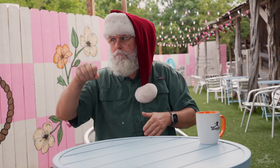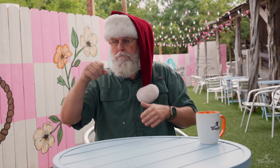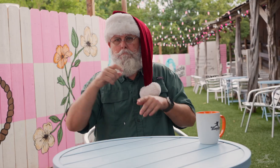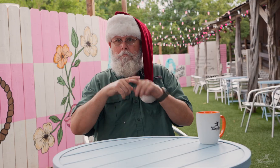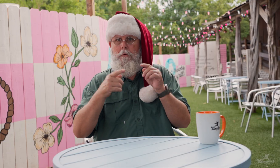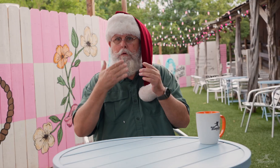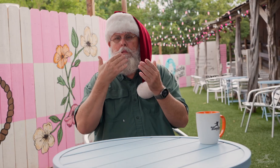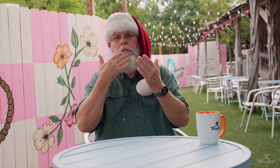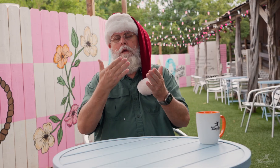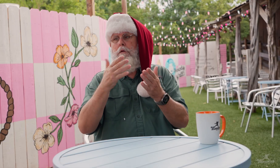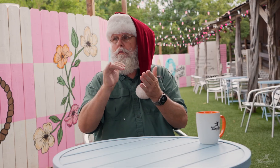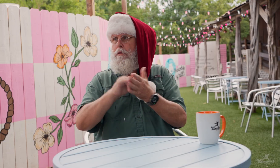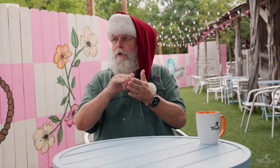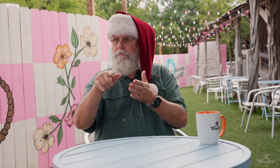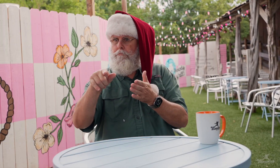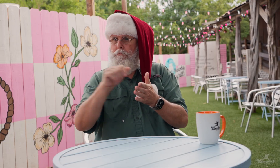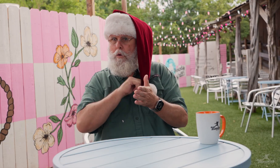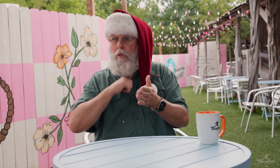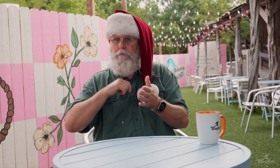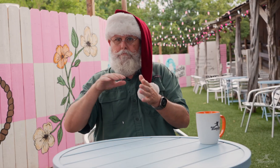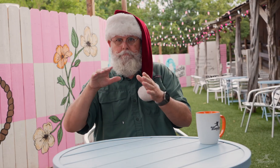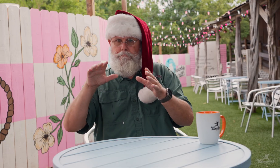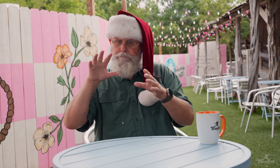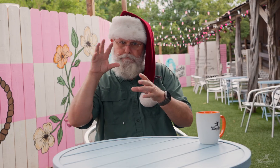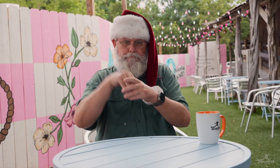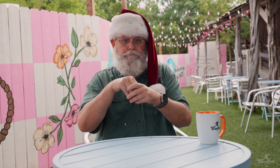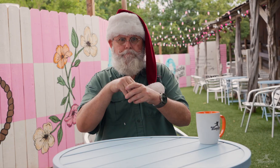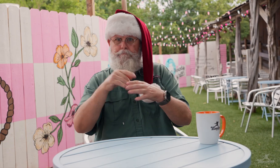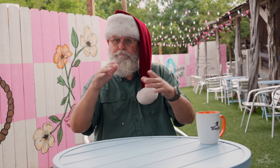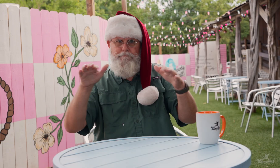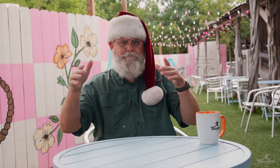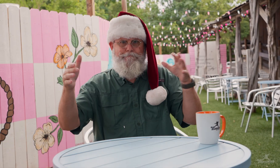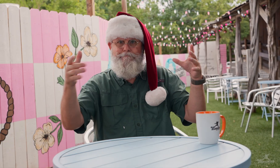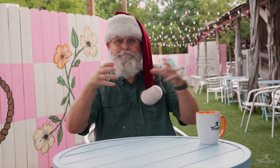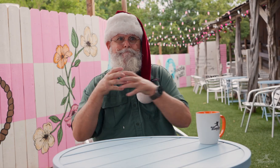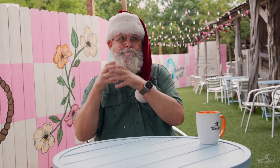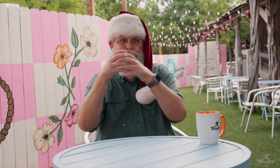I'm grateful Anthony got involved, and brought us to Santa School